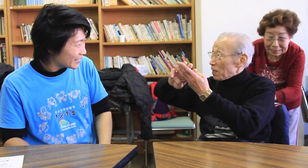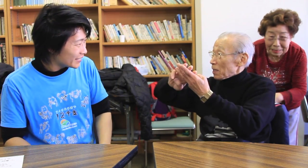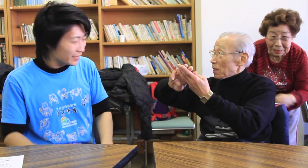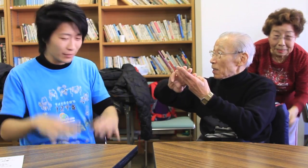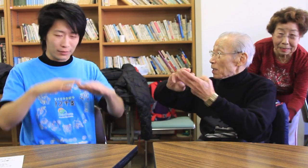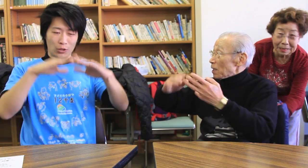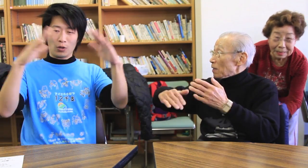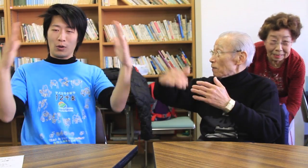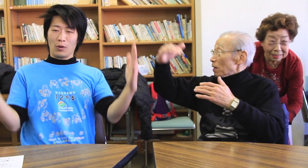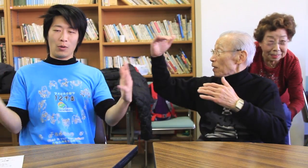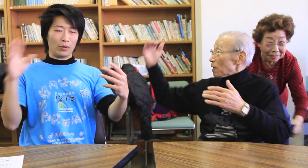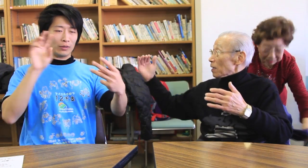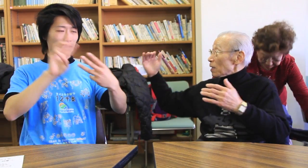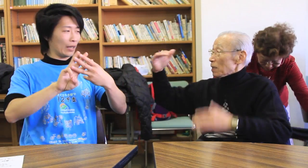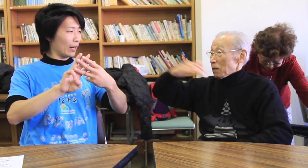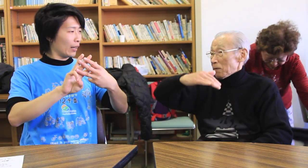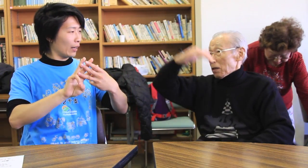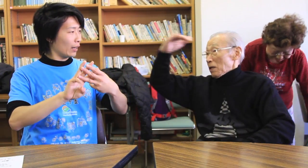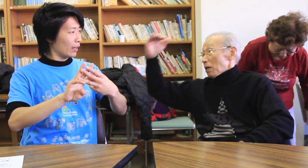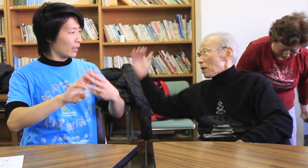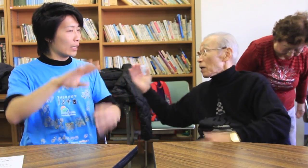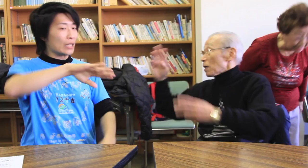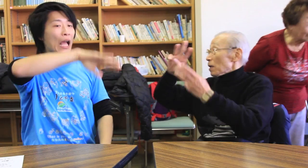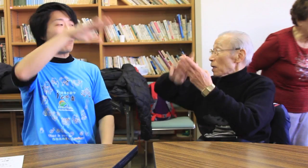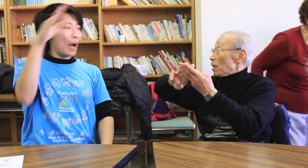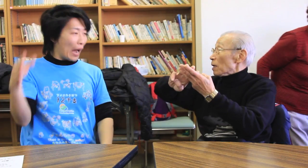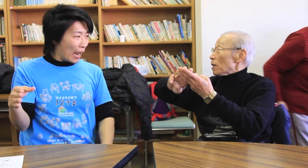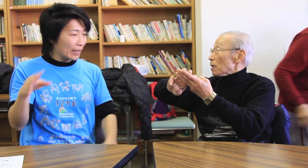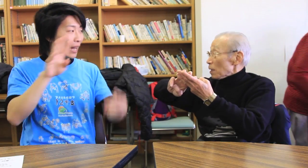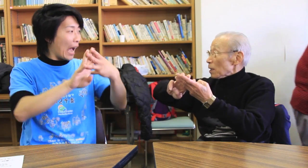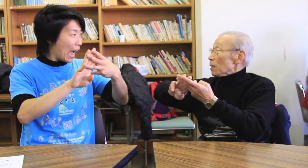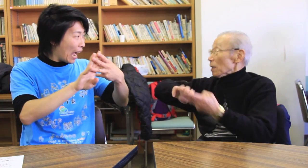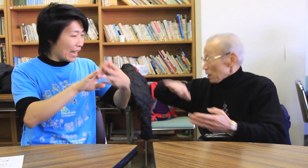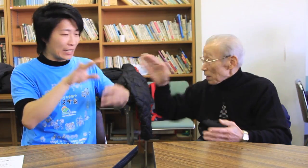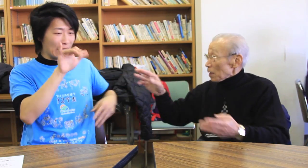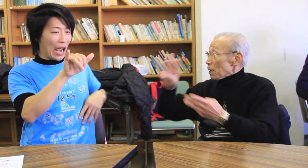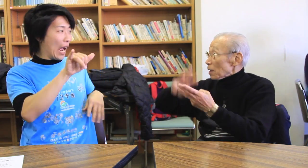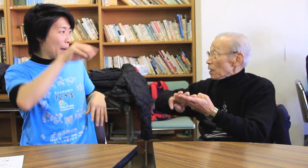My name is Yuusaku Yamada.